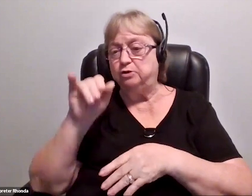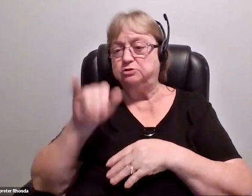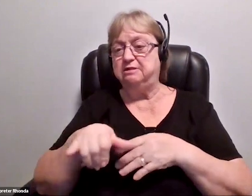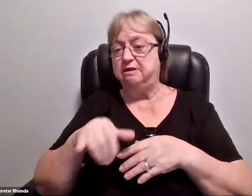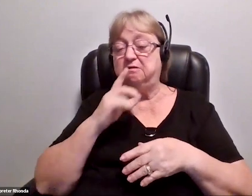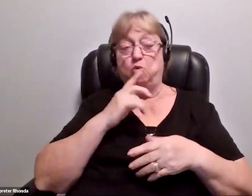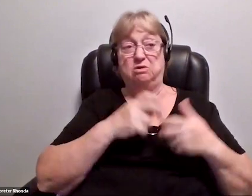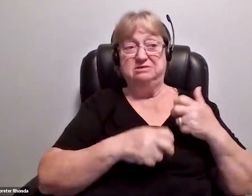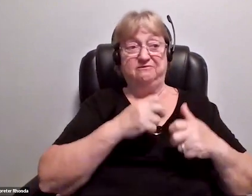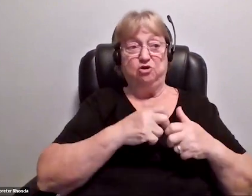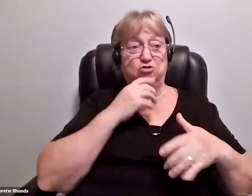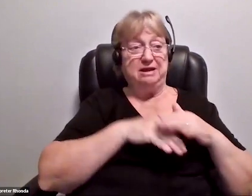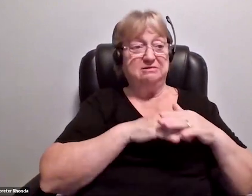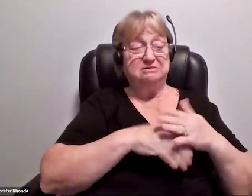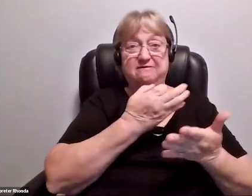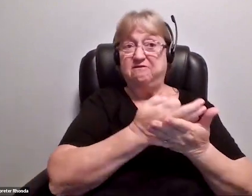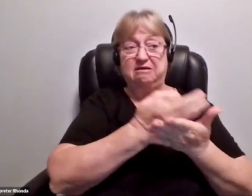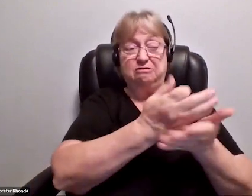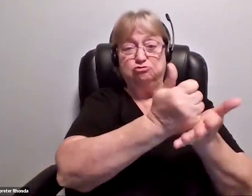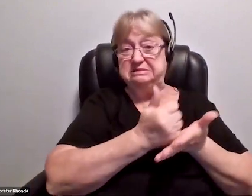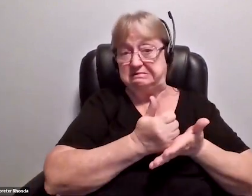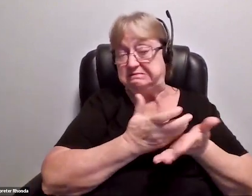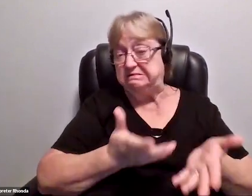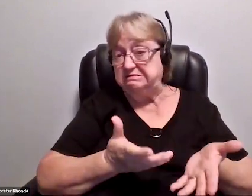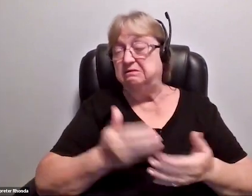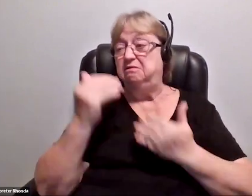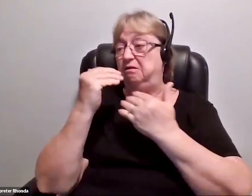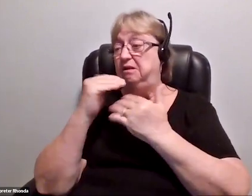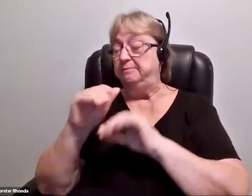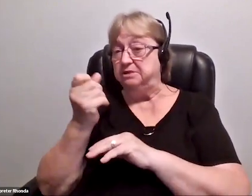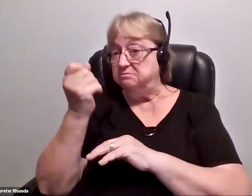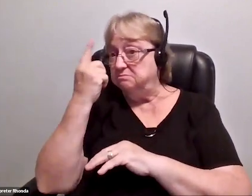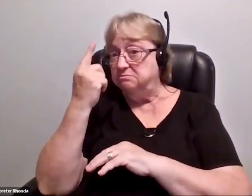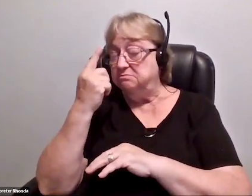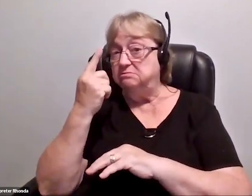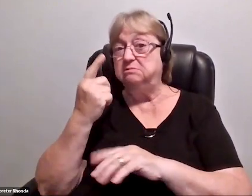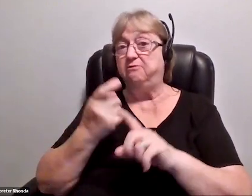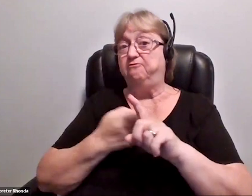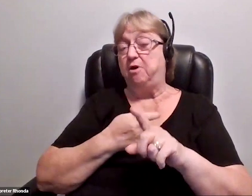financial assistance, limited understanding by employers and peers of the importance of presence